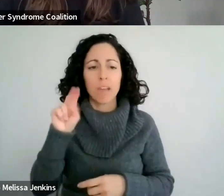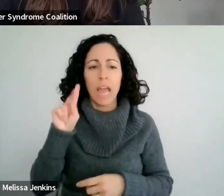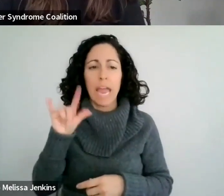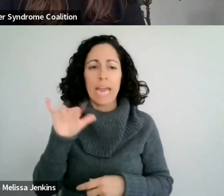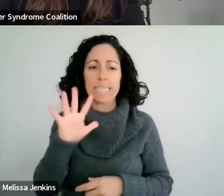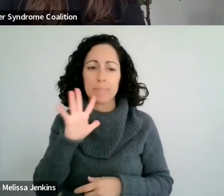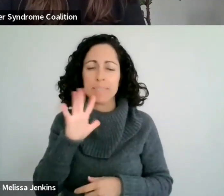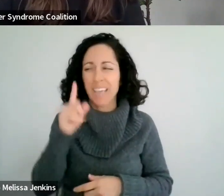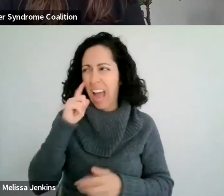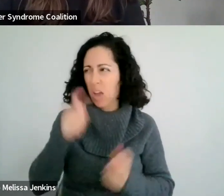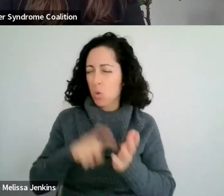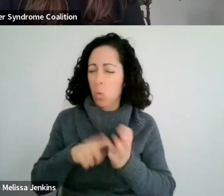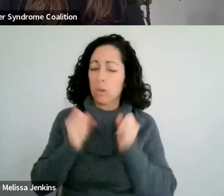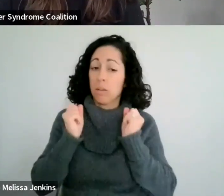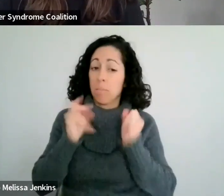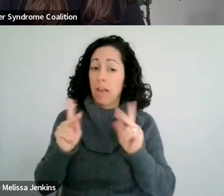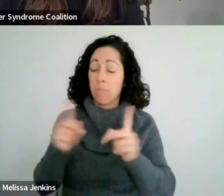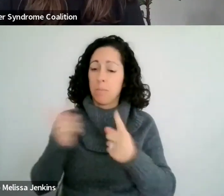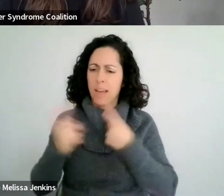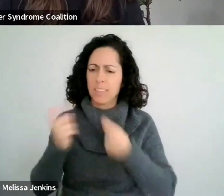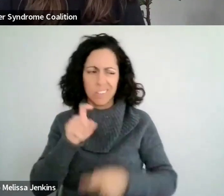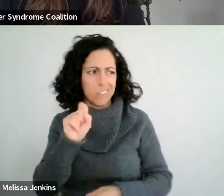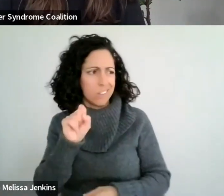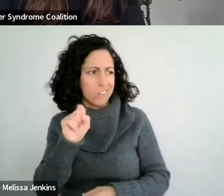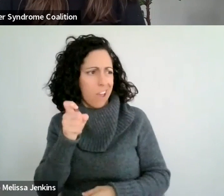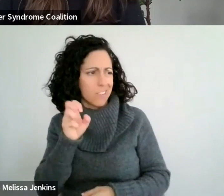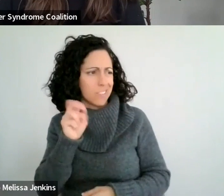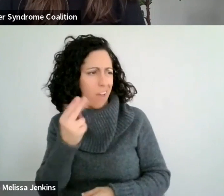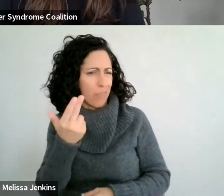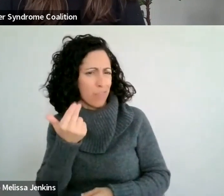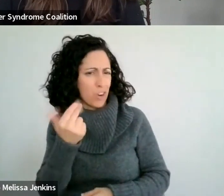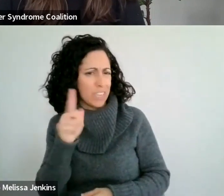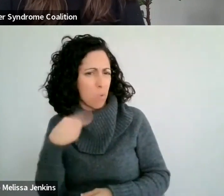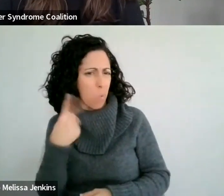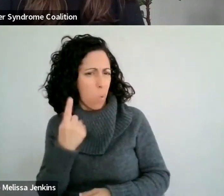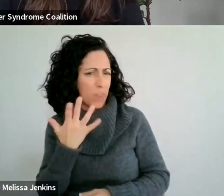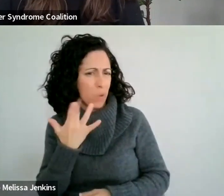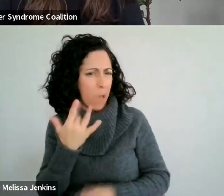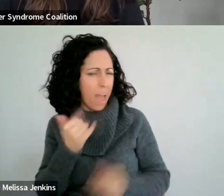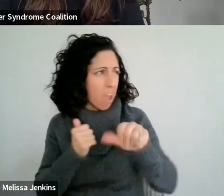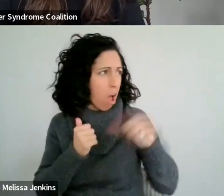other exons will come next. That's a very standard question we get and I'll have a stab at that.